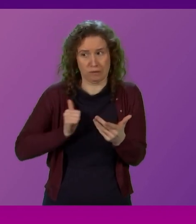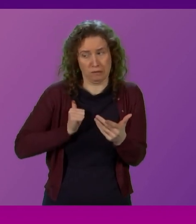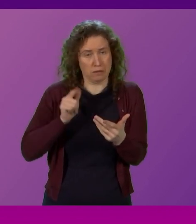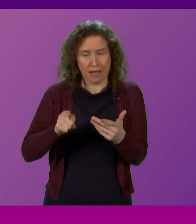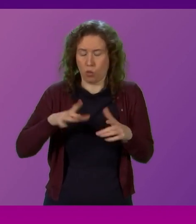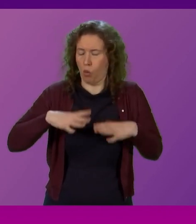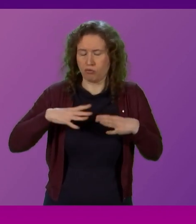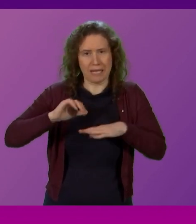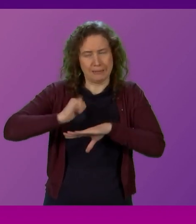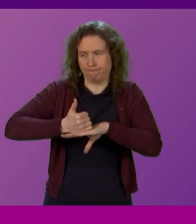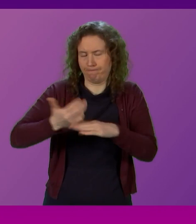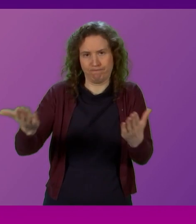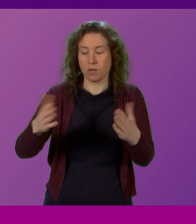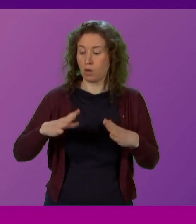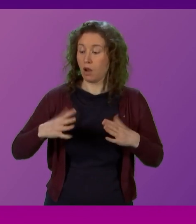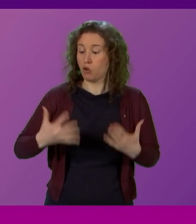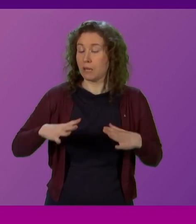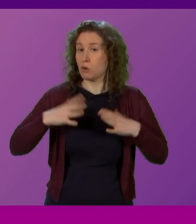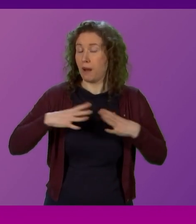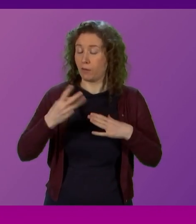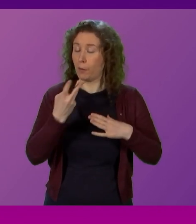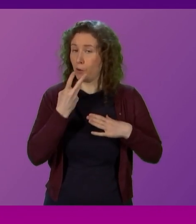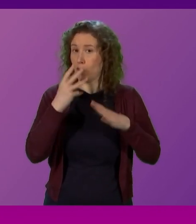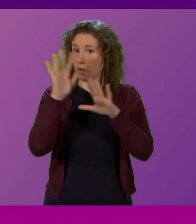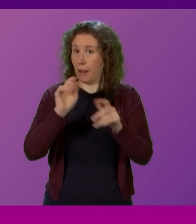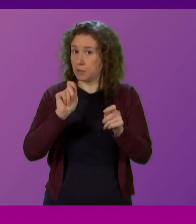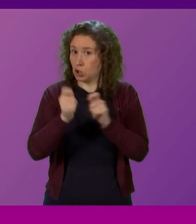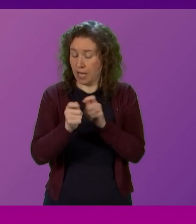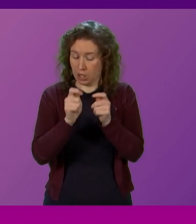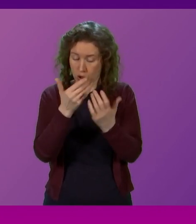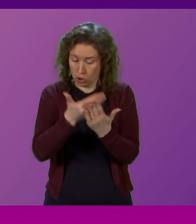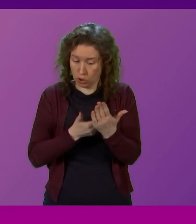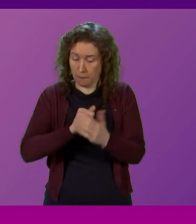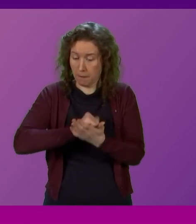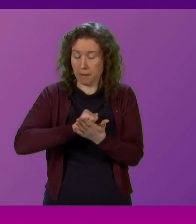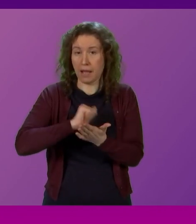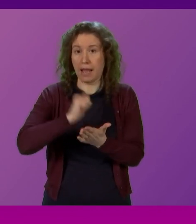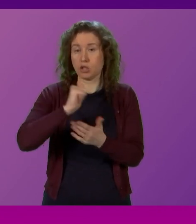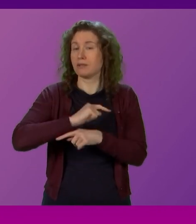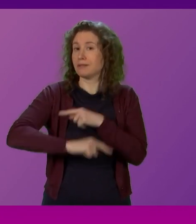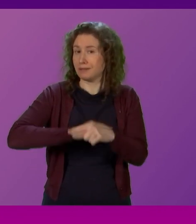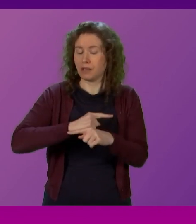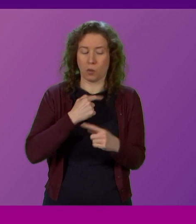We are currently preparing the third climate change adaptation programme for publication next year to succeed the current programme.